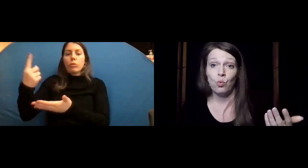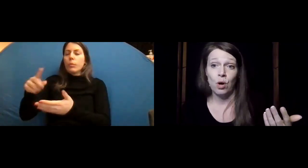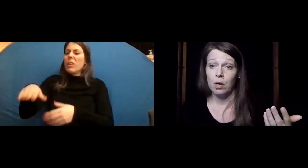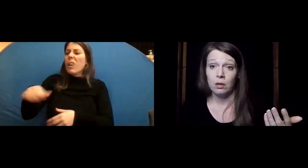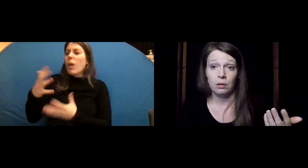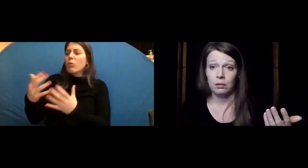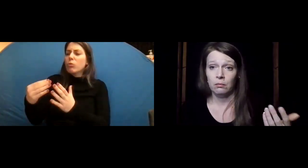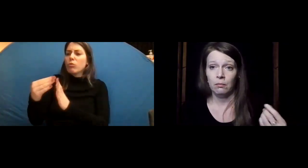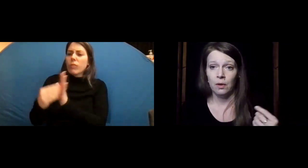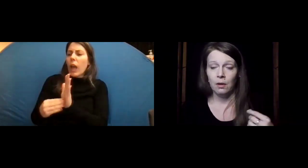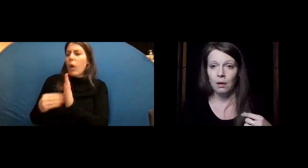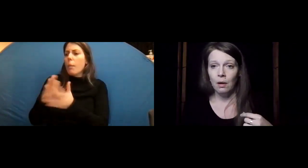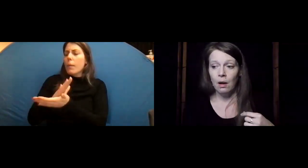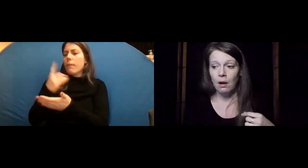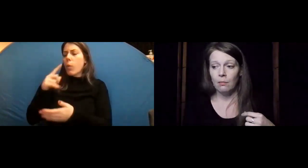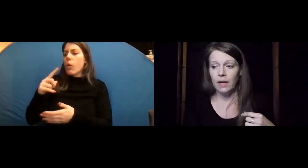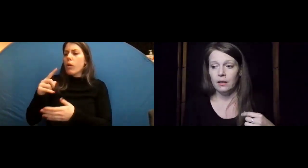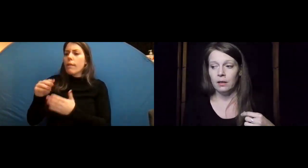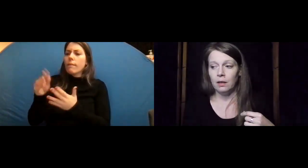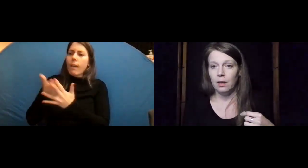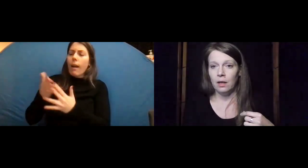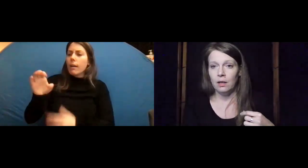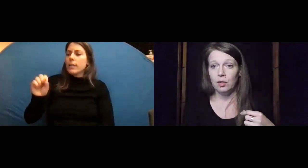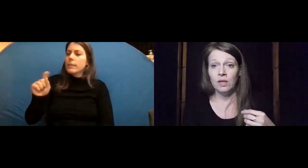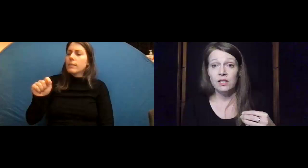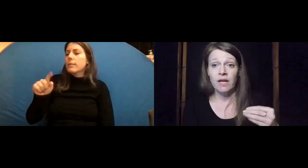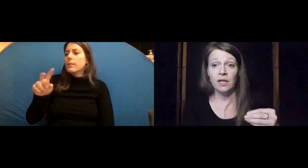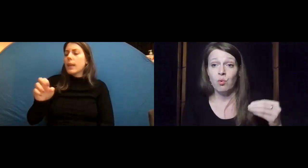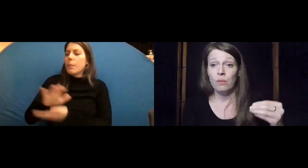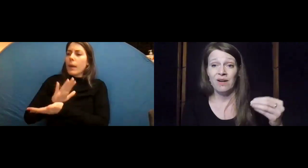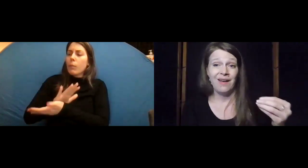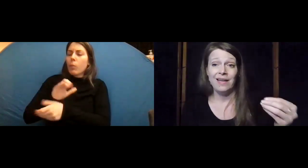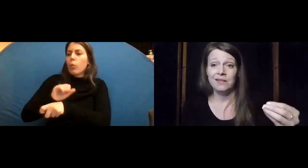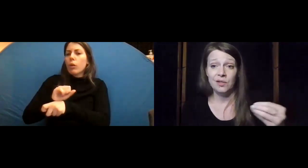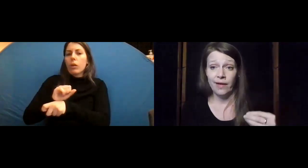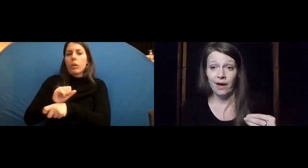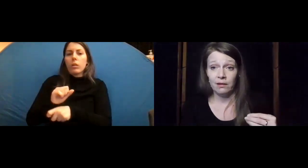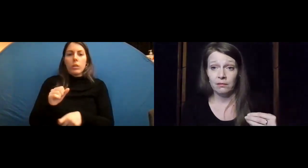person where you are going to file your